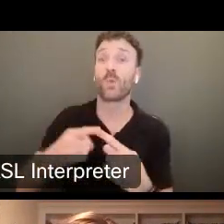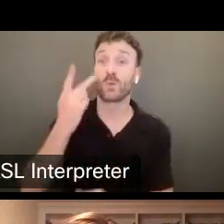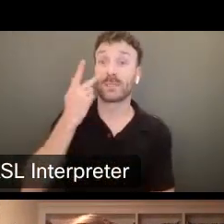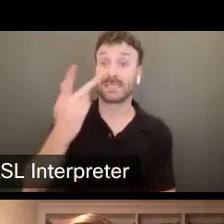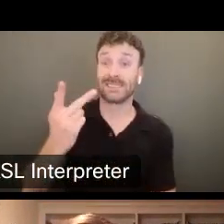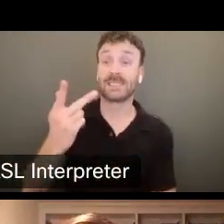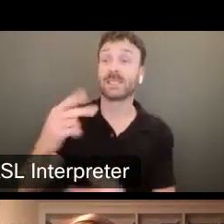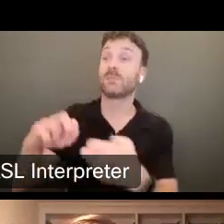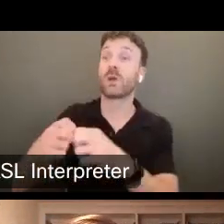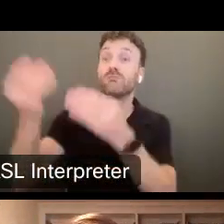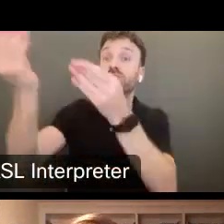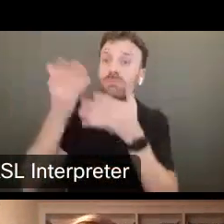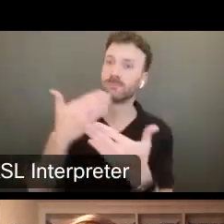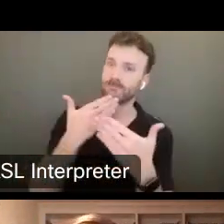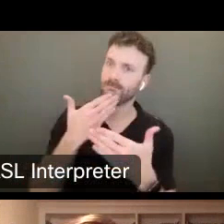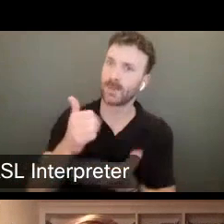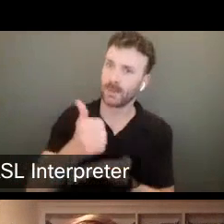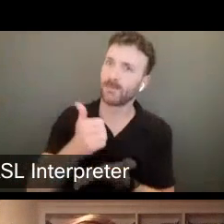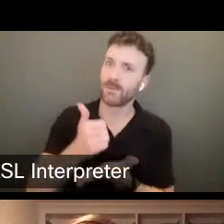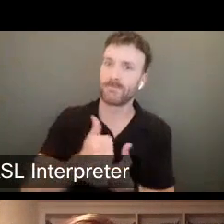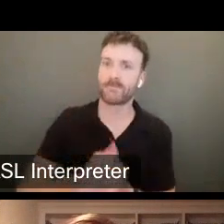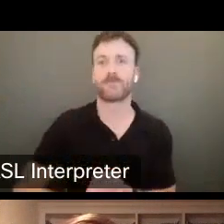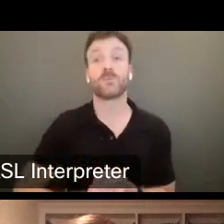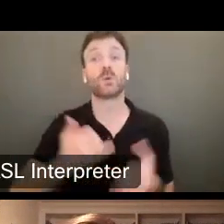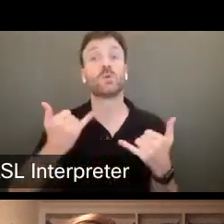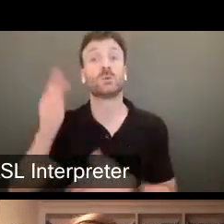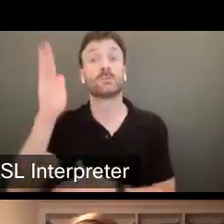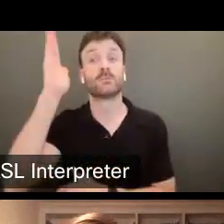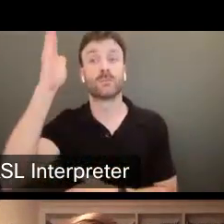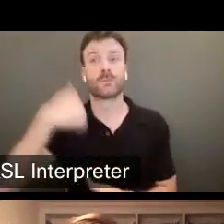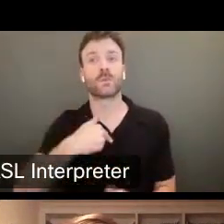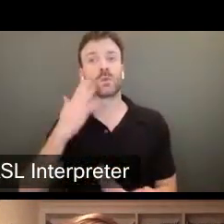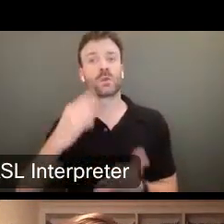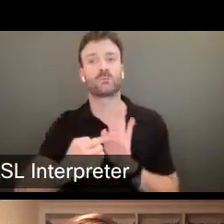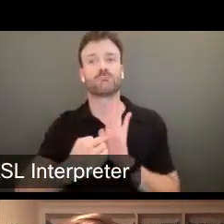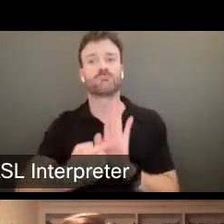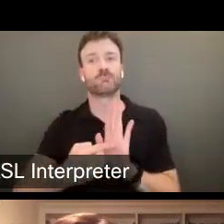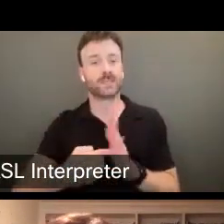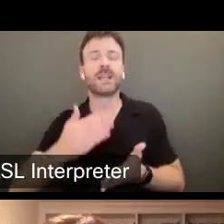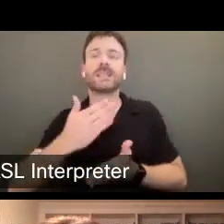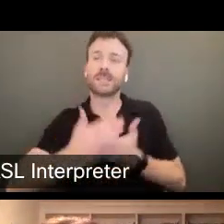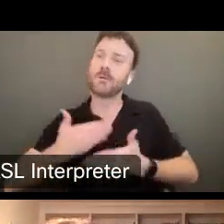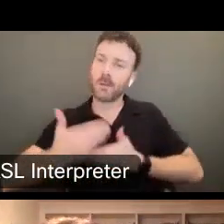That is helpful. And today's presentation demonstrates the first progress we've made, but it's not the